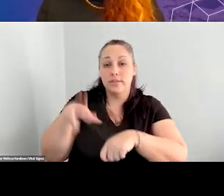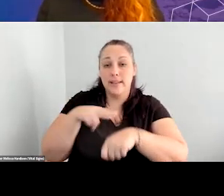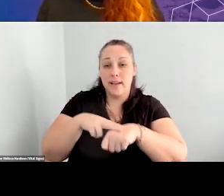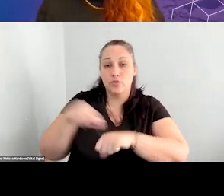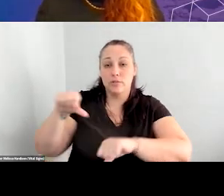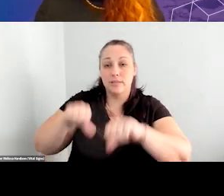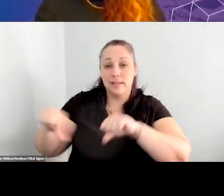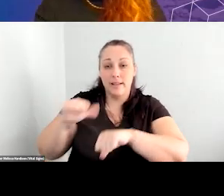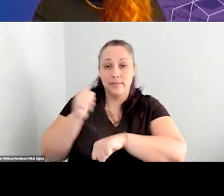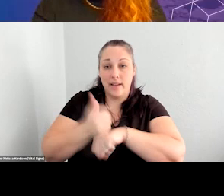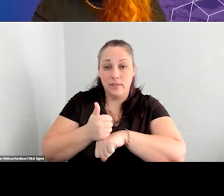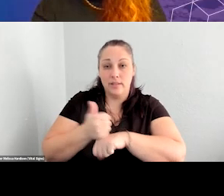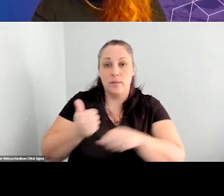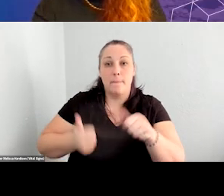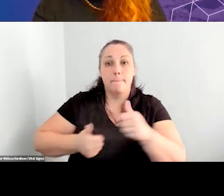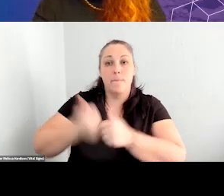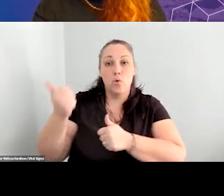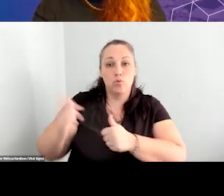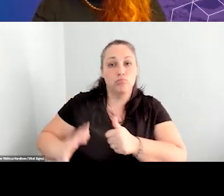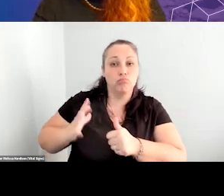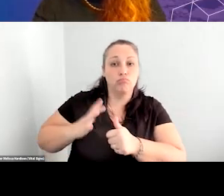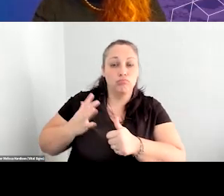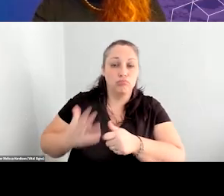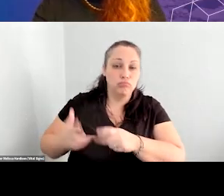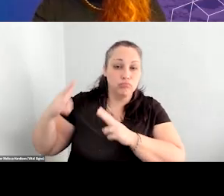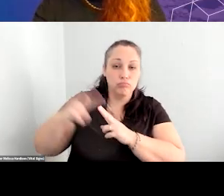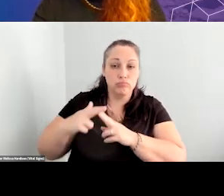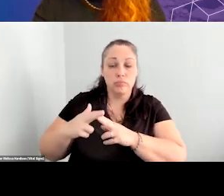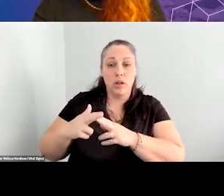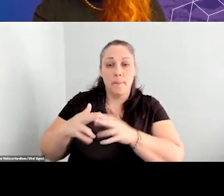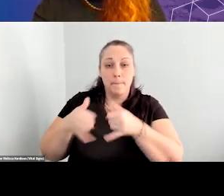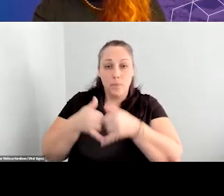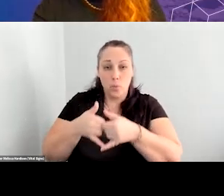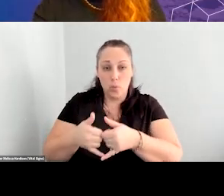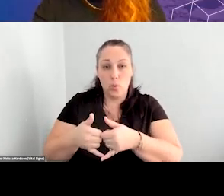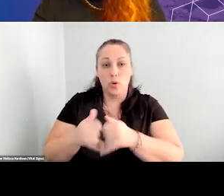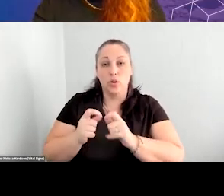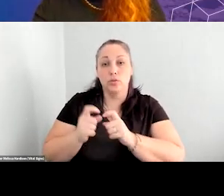of early career faculty who have shown the potential to serve as academic role models